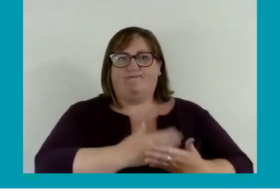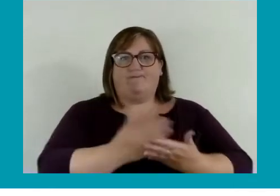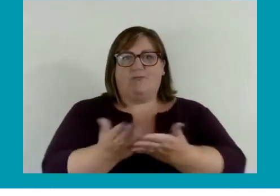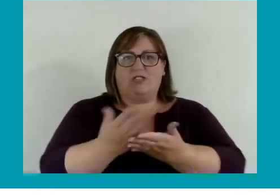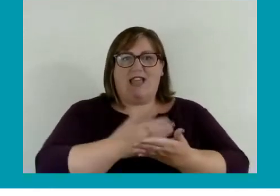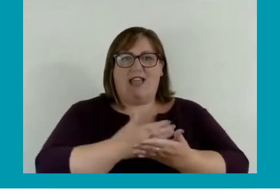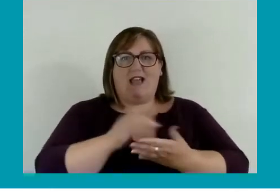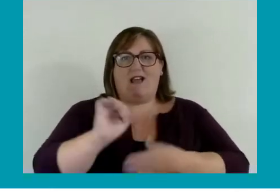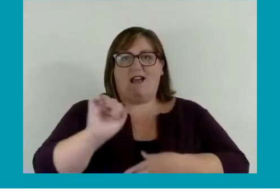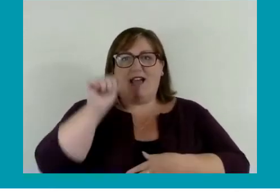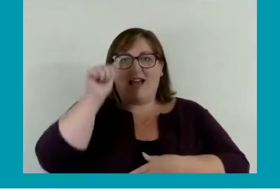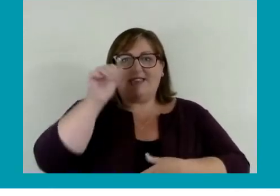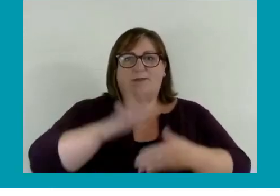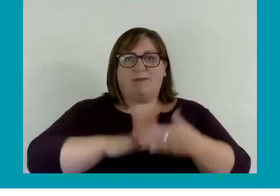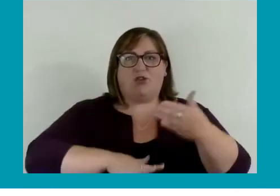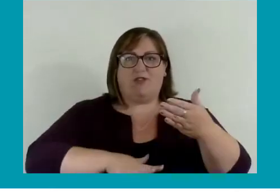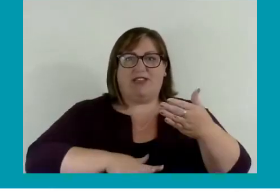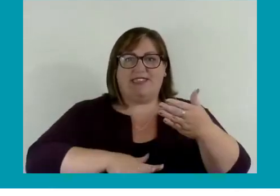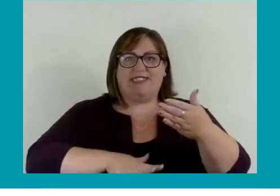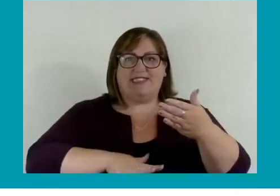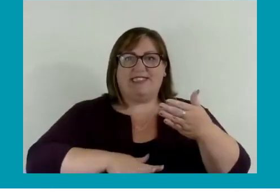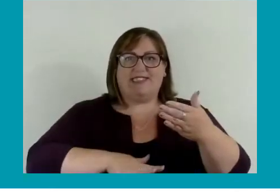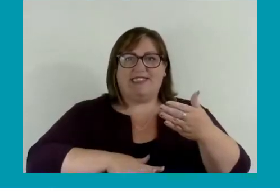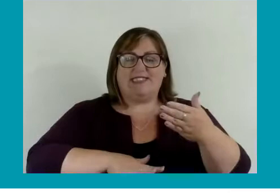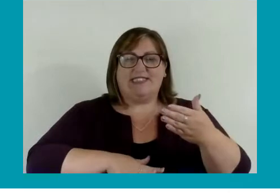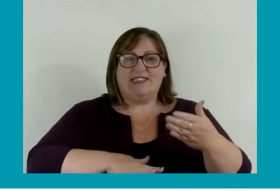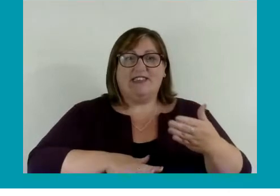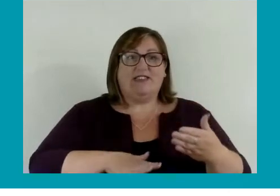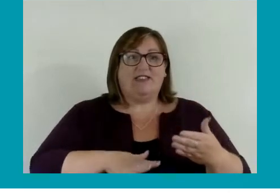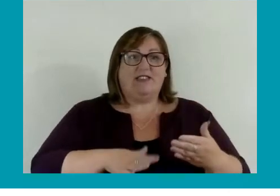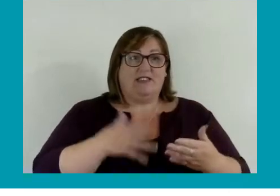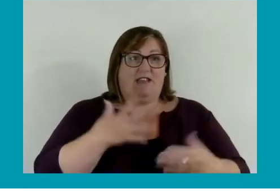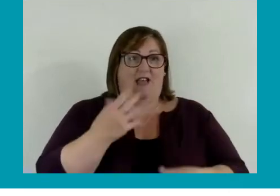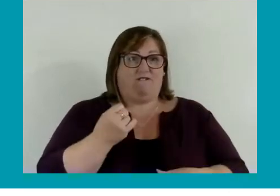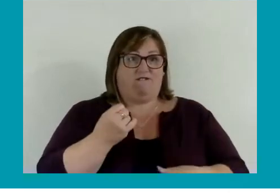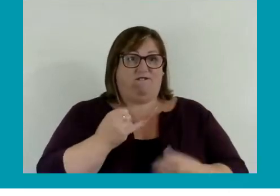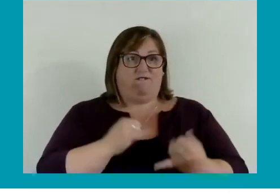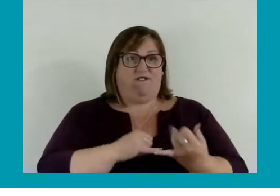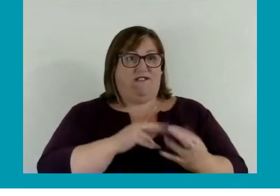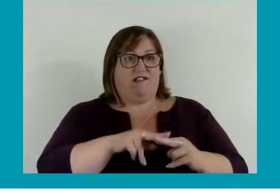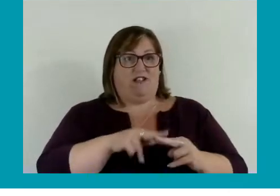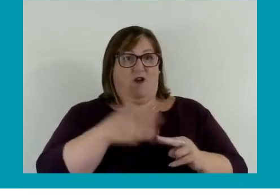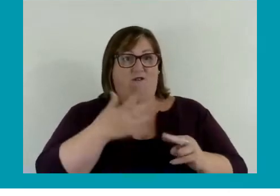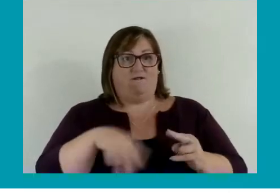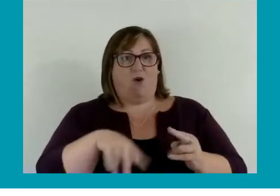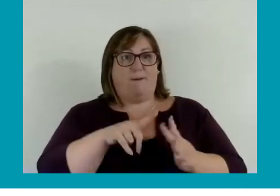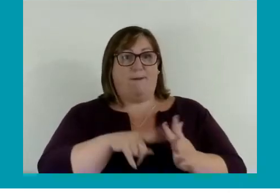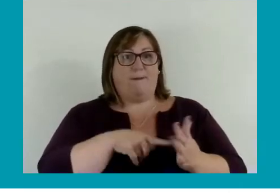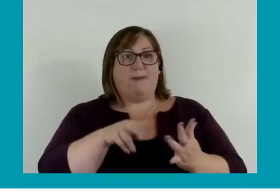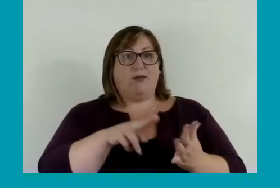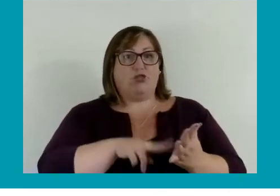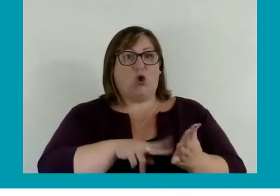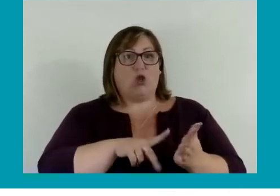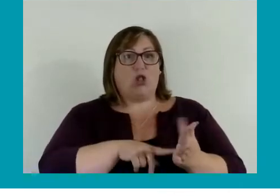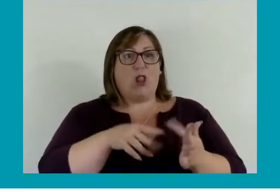Lewis Partnership who are happy to chat to you so feel free to go on to the chat box and ask any